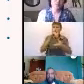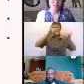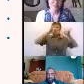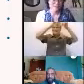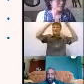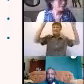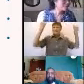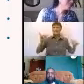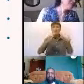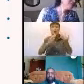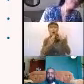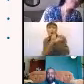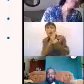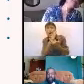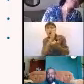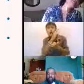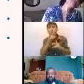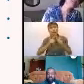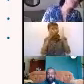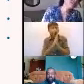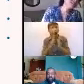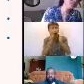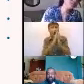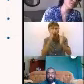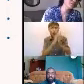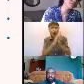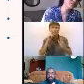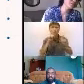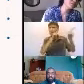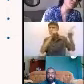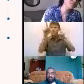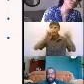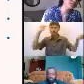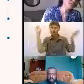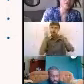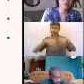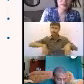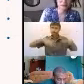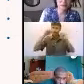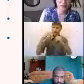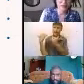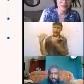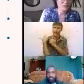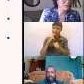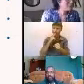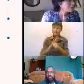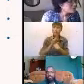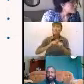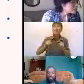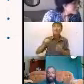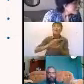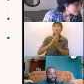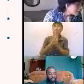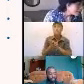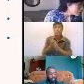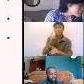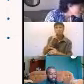accountability. And this causes repetitive injury and microaggressions. And then, the